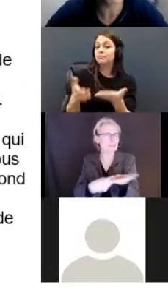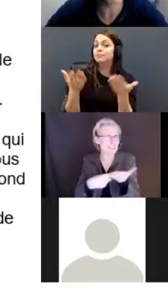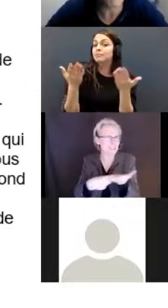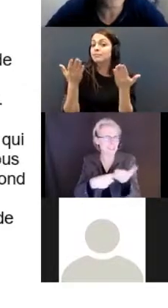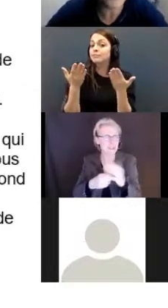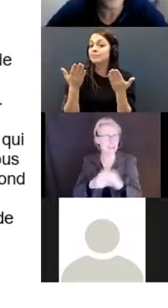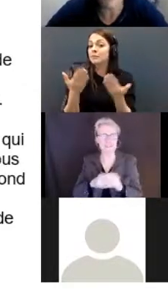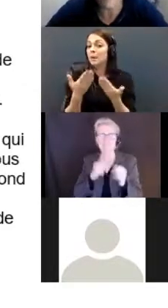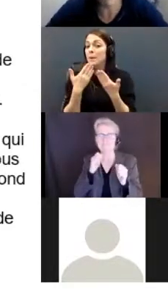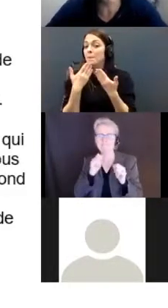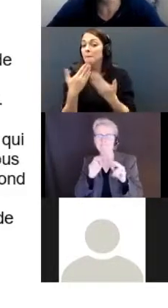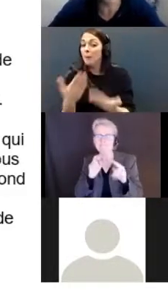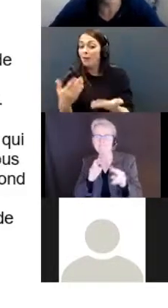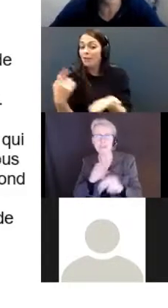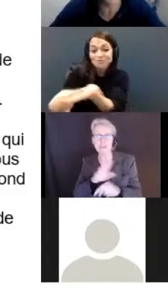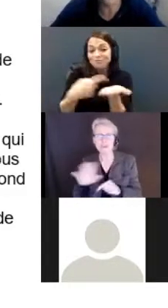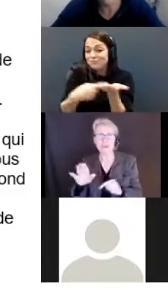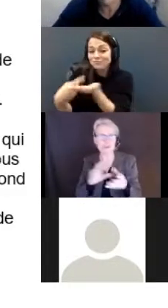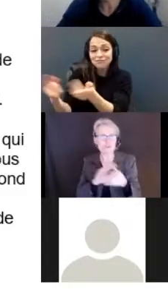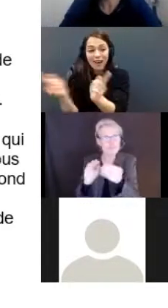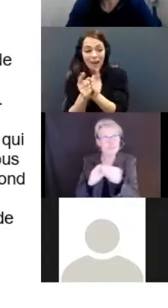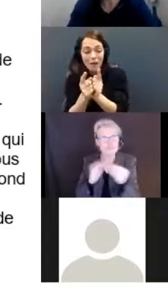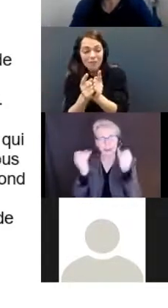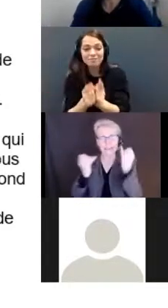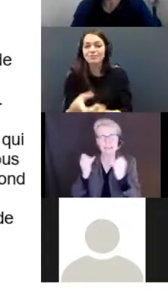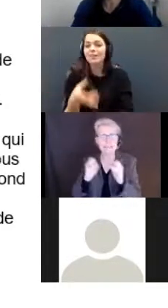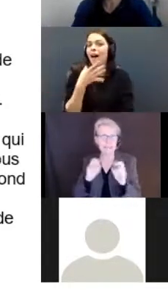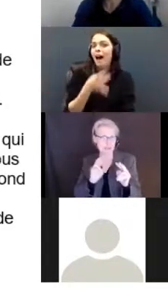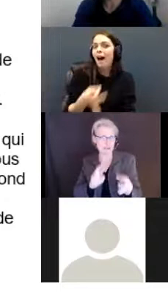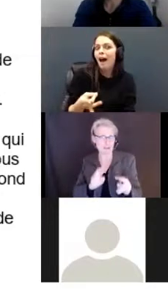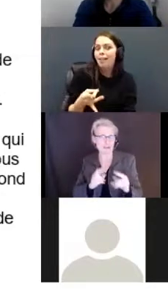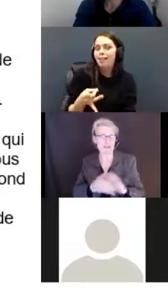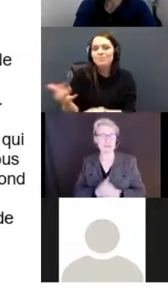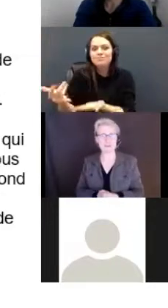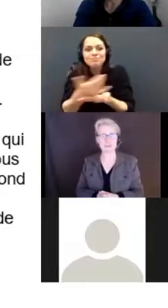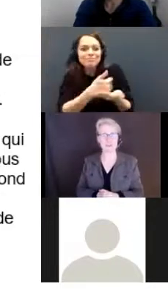forward to hearing all of your ideas all right better go ahmed